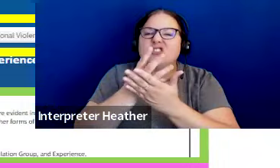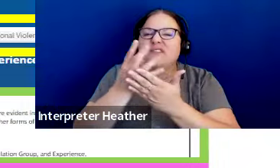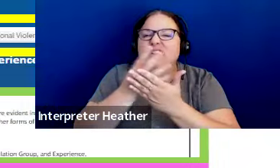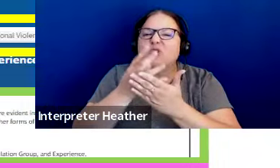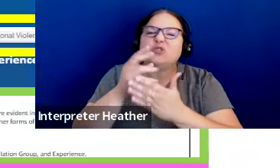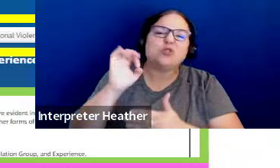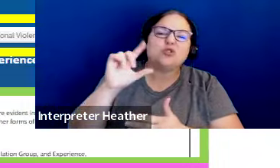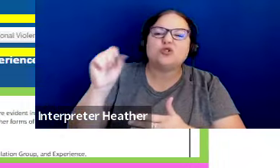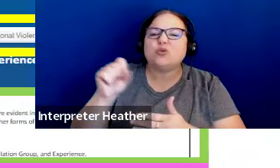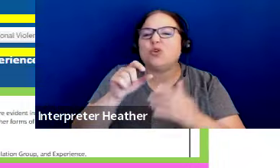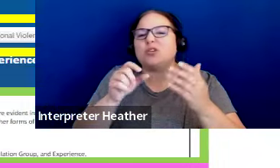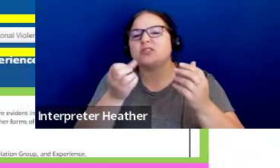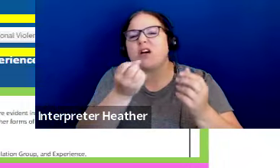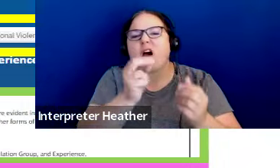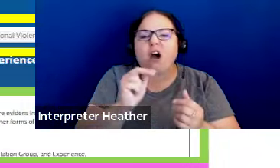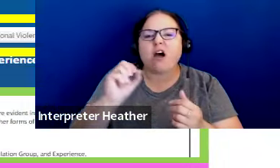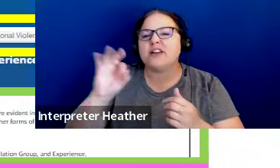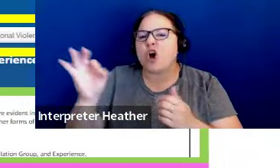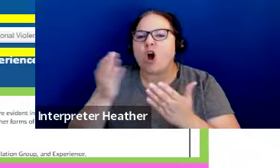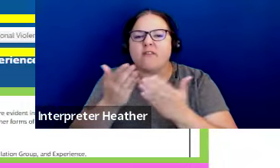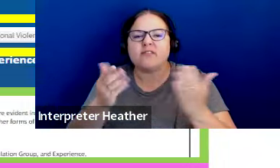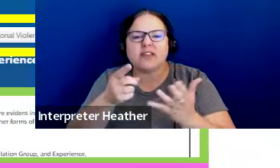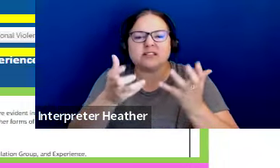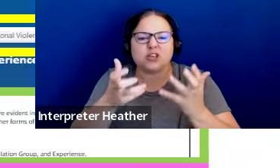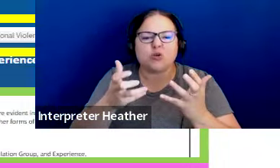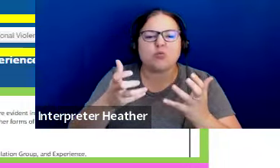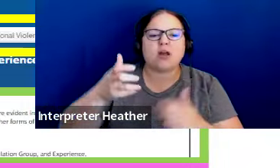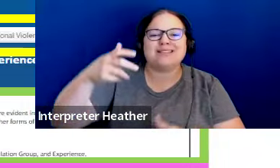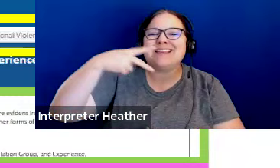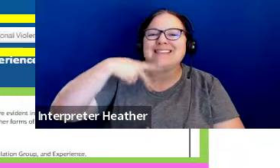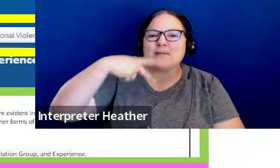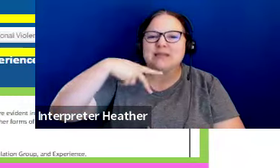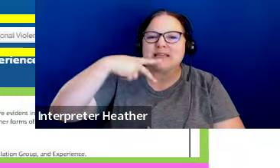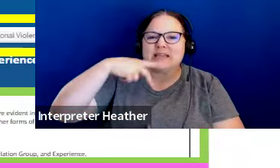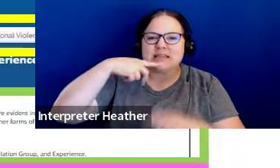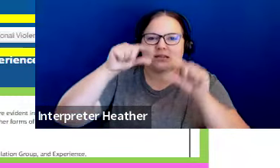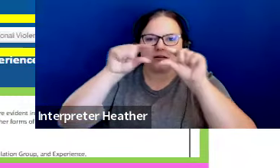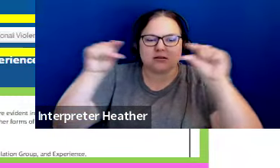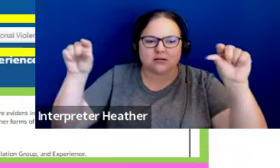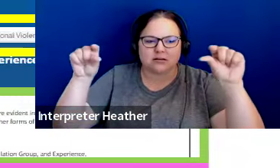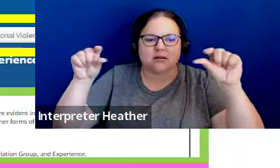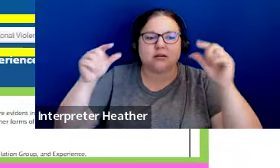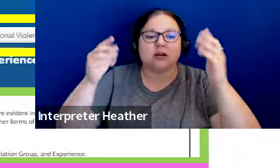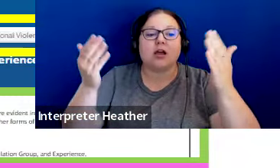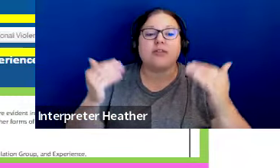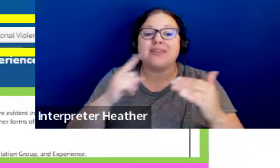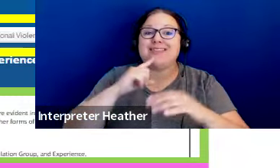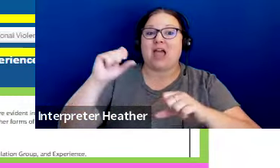be turned on or off in the pink, purple, magenta color. Here. Then, the actual data display based